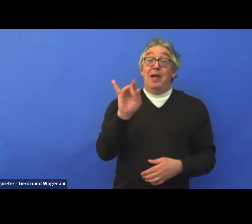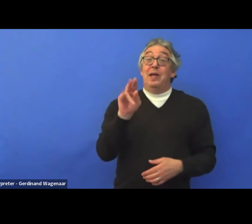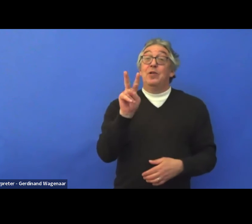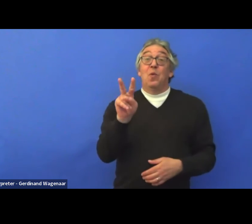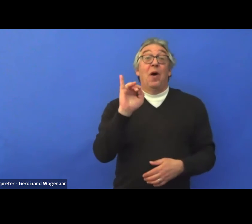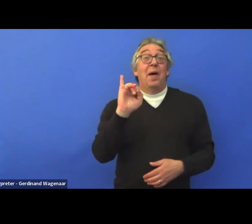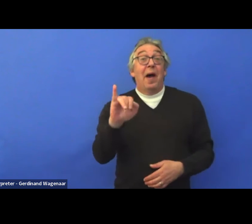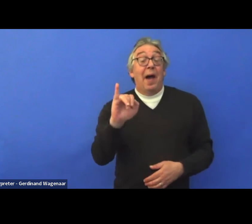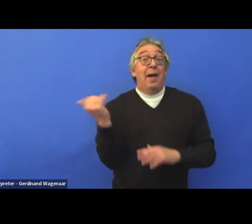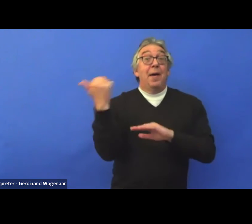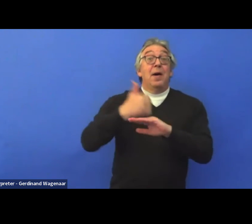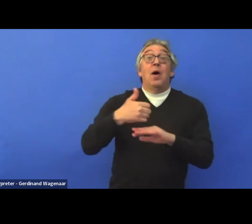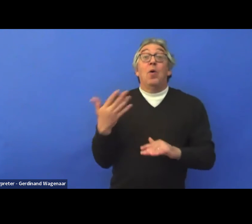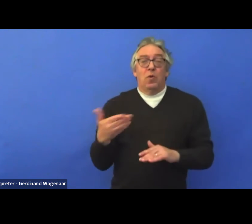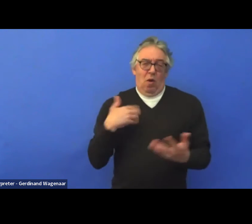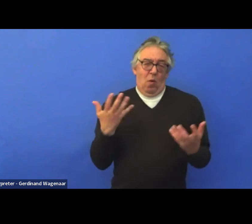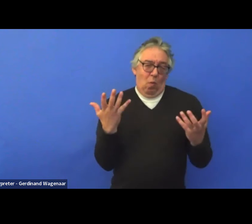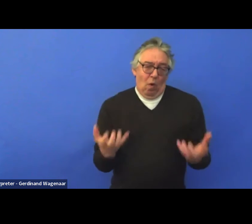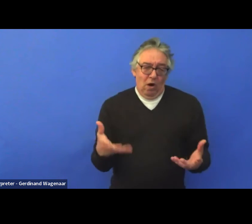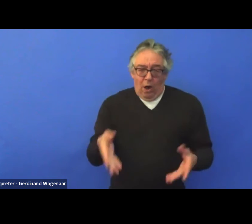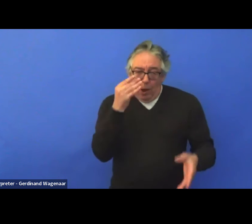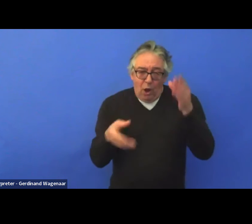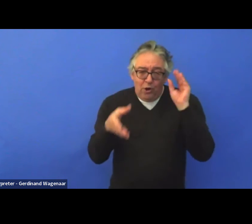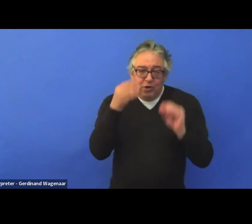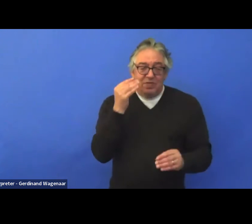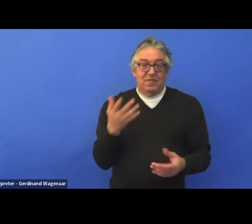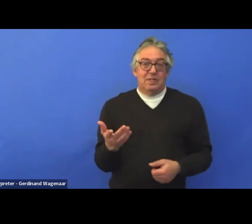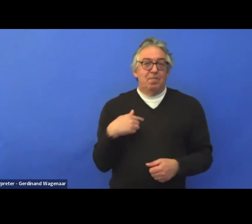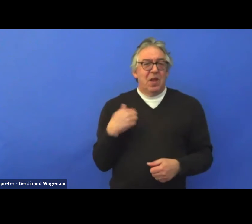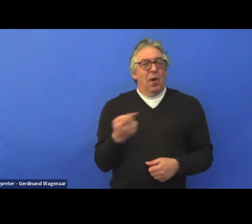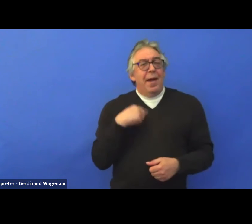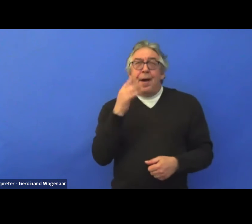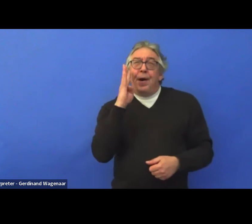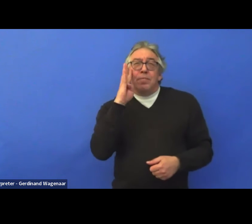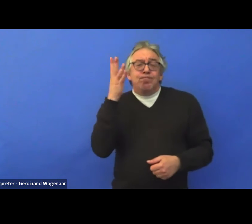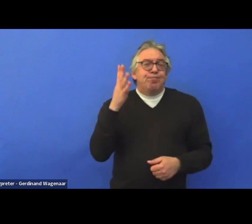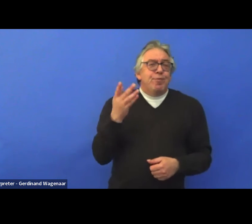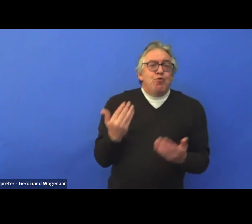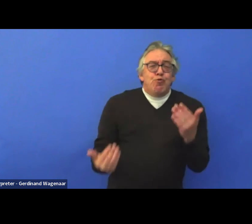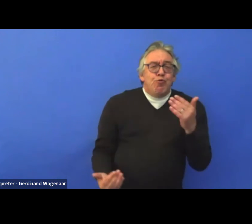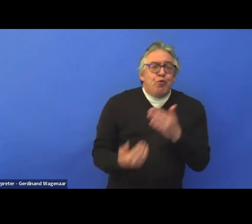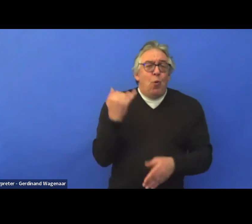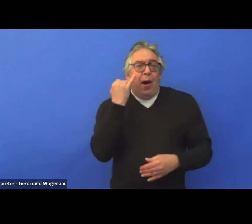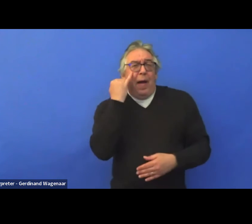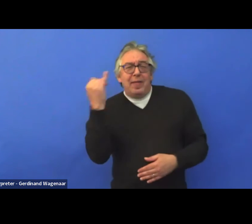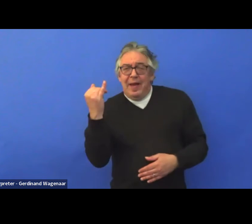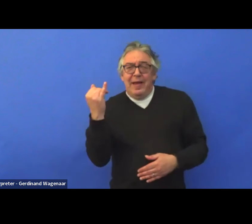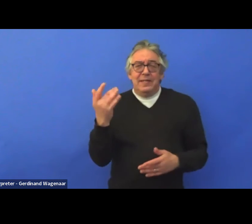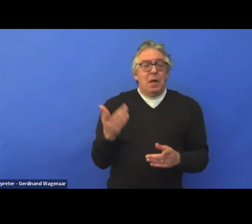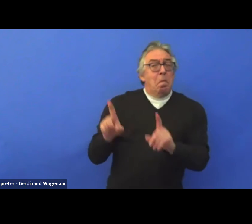Piloting innovative approaches to cover some of the challenges and capture the learnings to share.